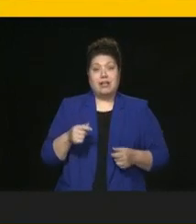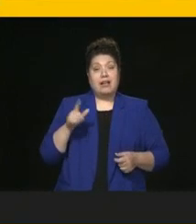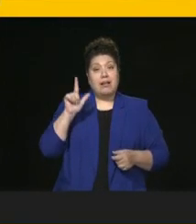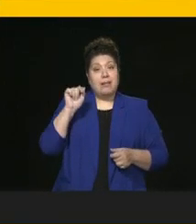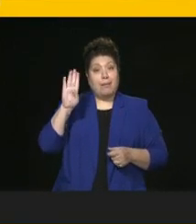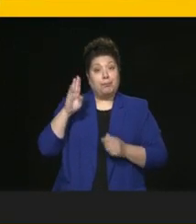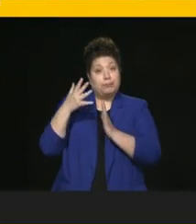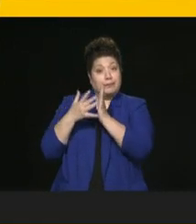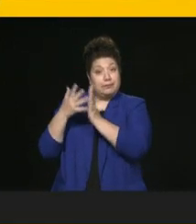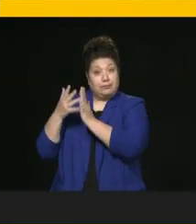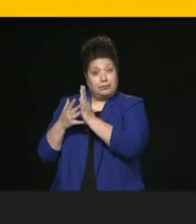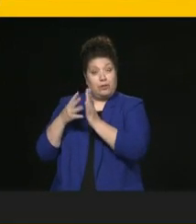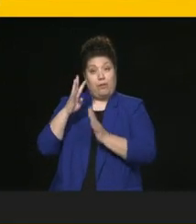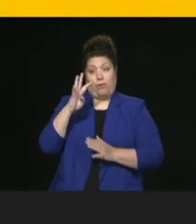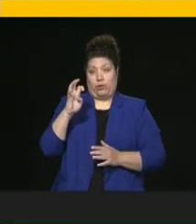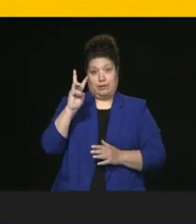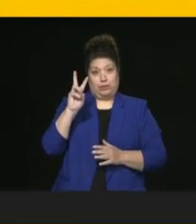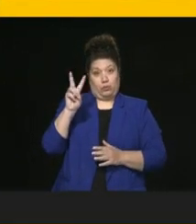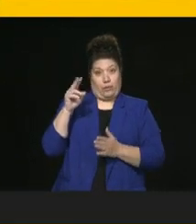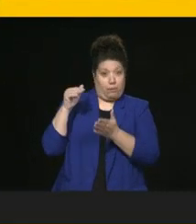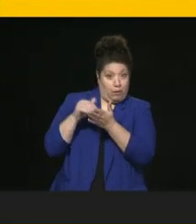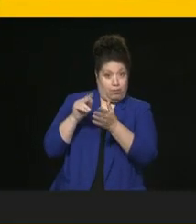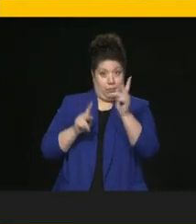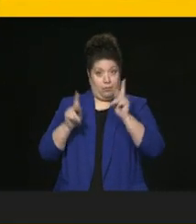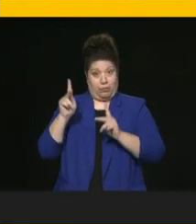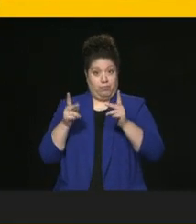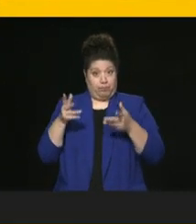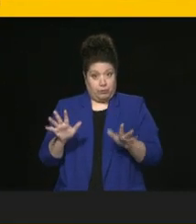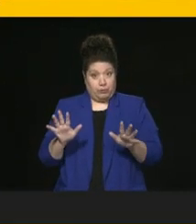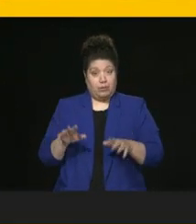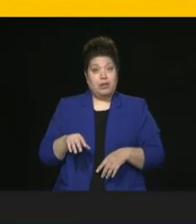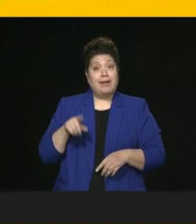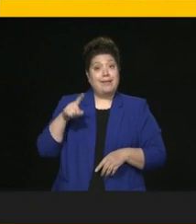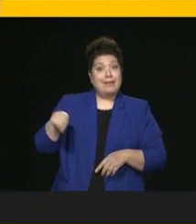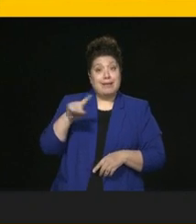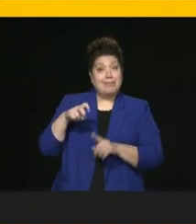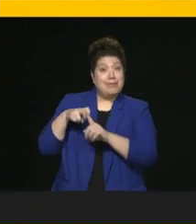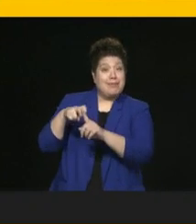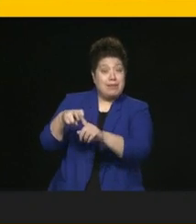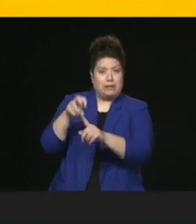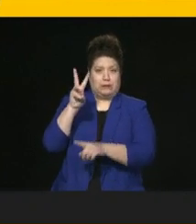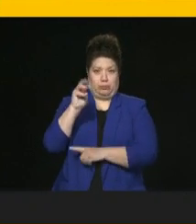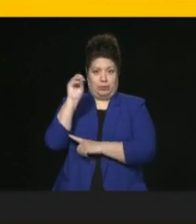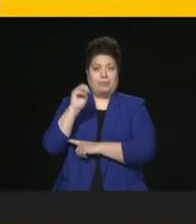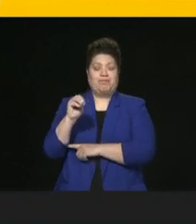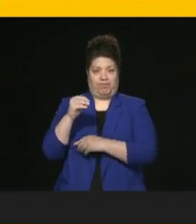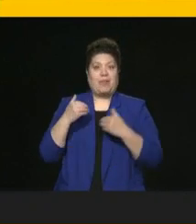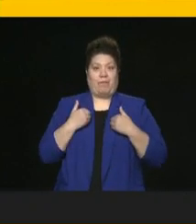COMPLETED TESTS FOR OVER 462,000